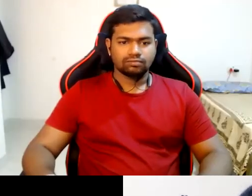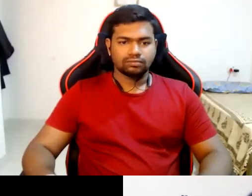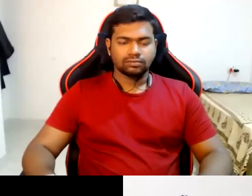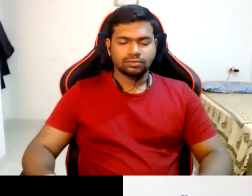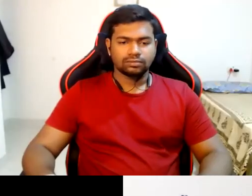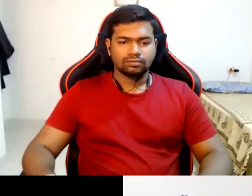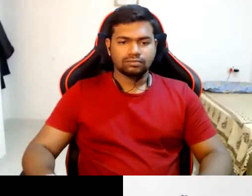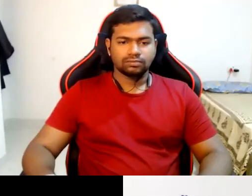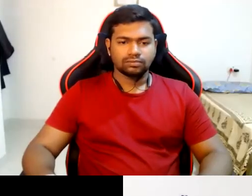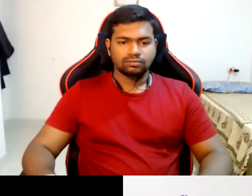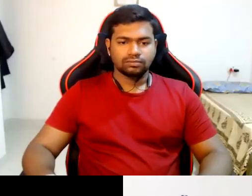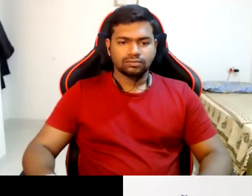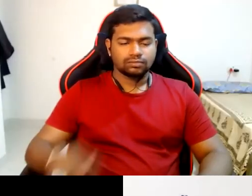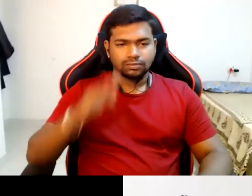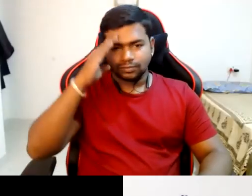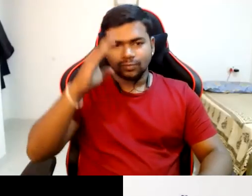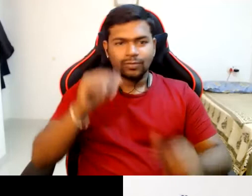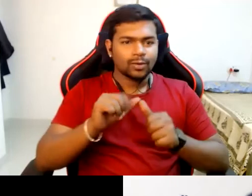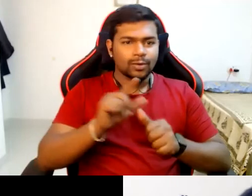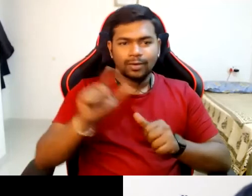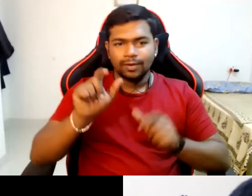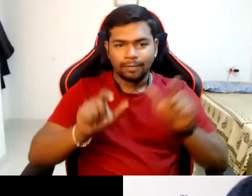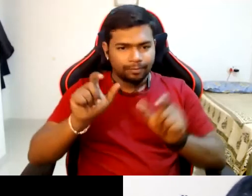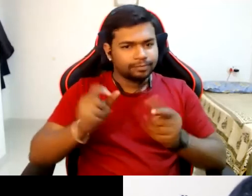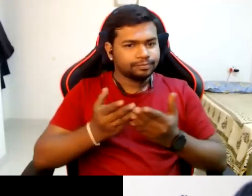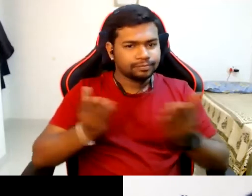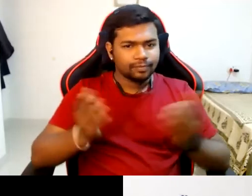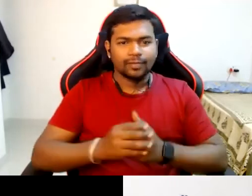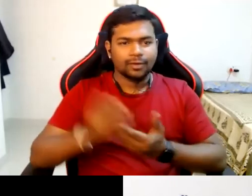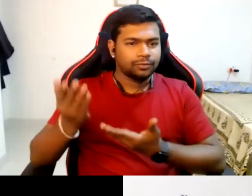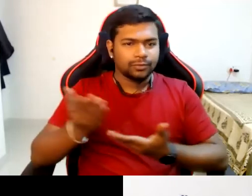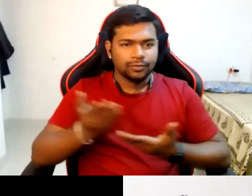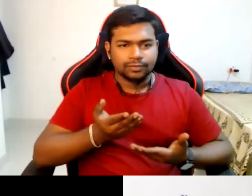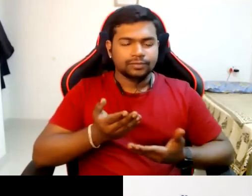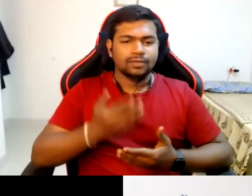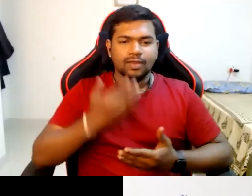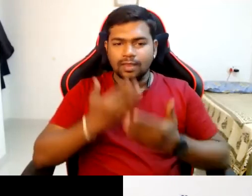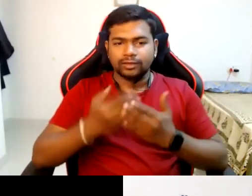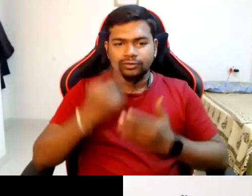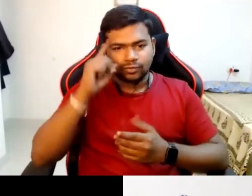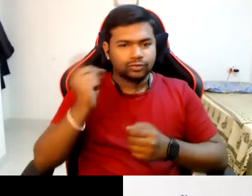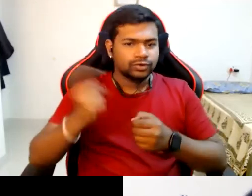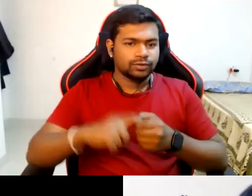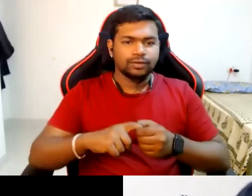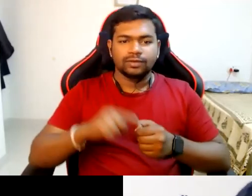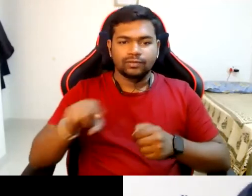OK hello guys. Welcome and Thanks for joining in for the first Webinar